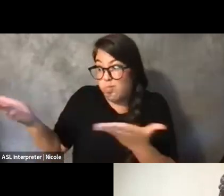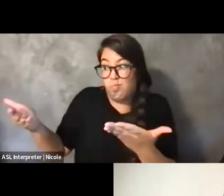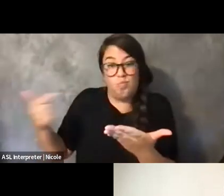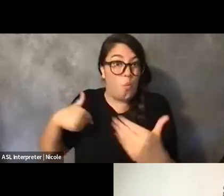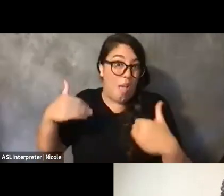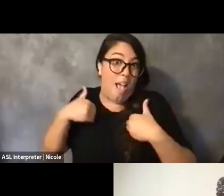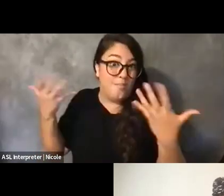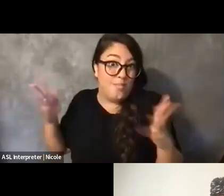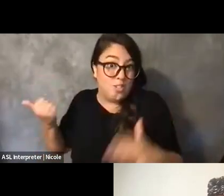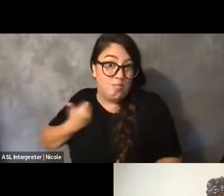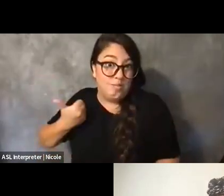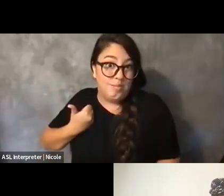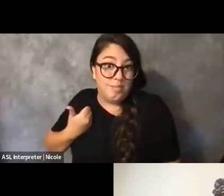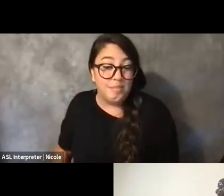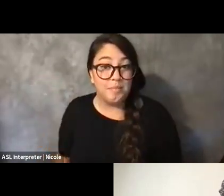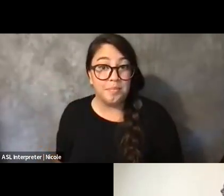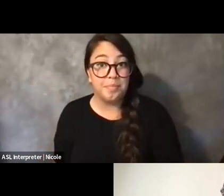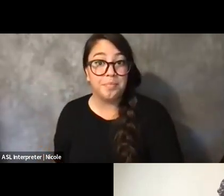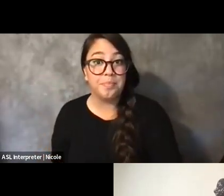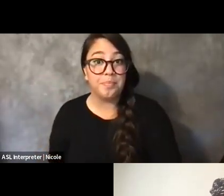Right? Yeah, because I'll definitely say, like, the Patreon,